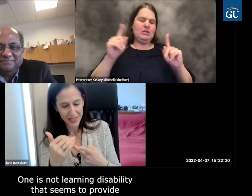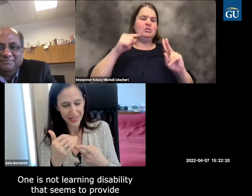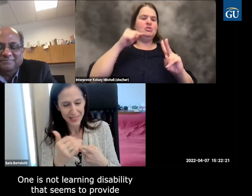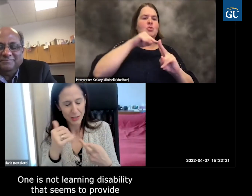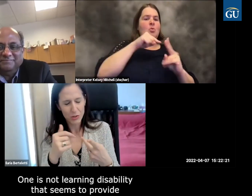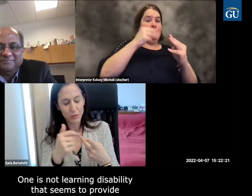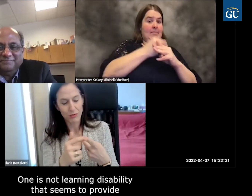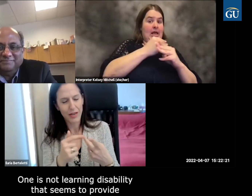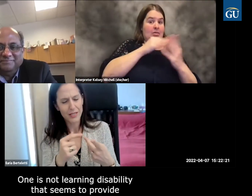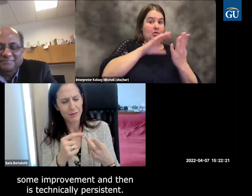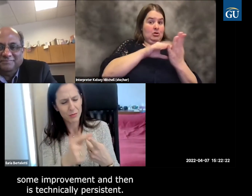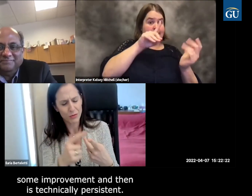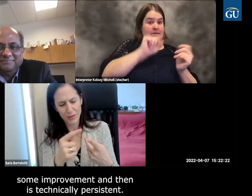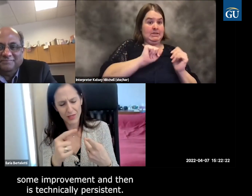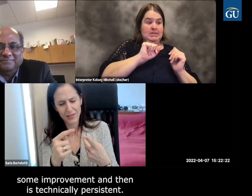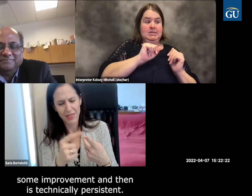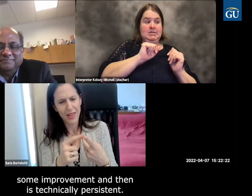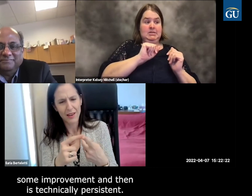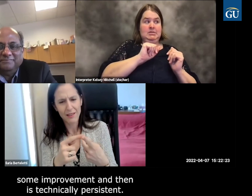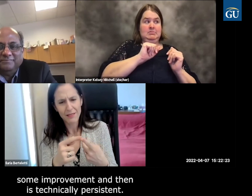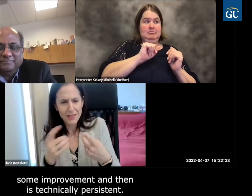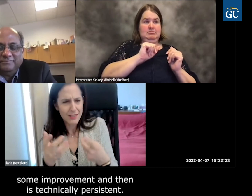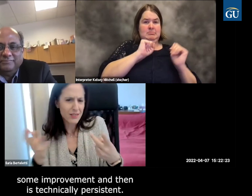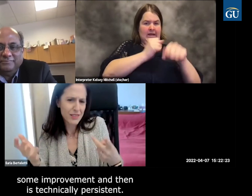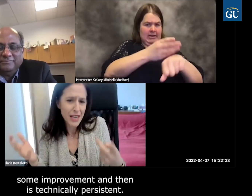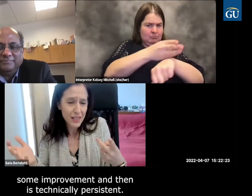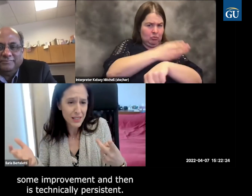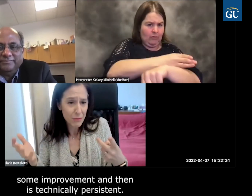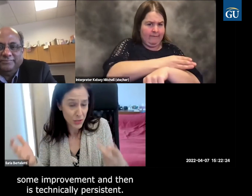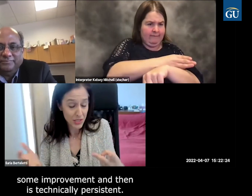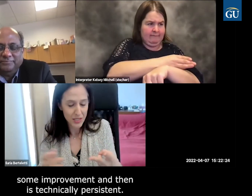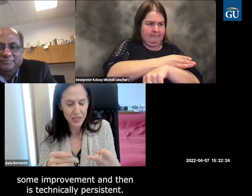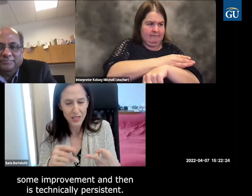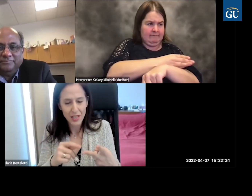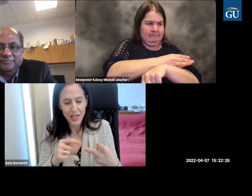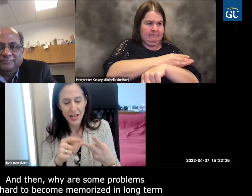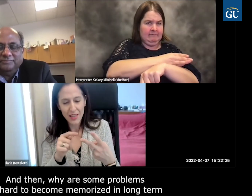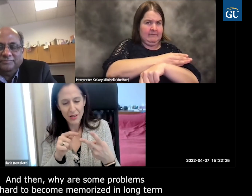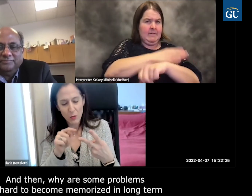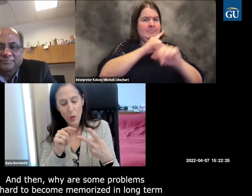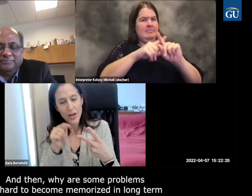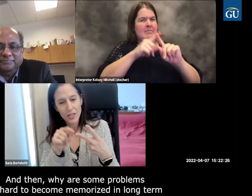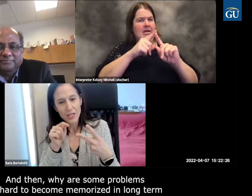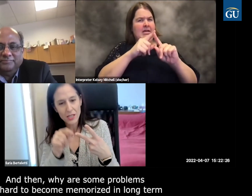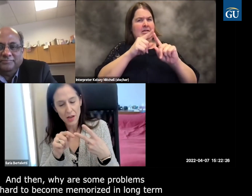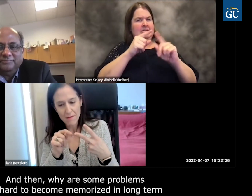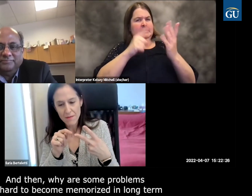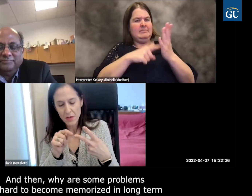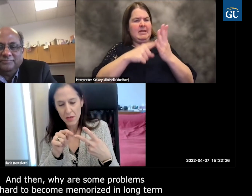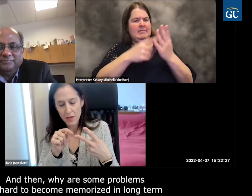that seems to provide some improvement and then is technically persistent and